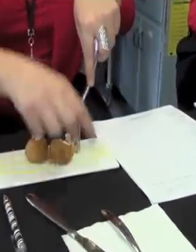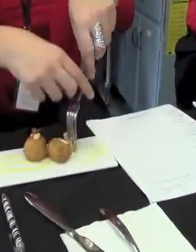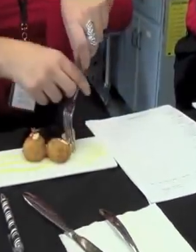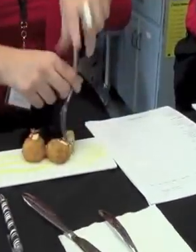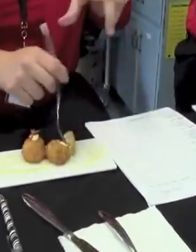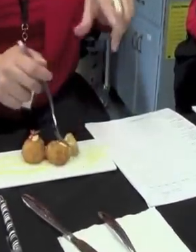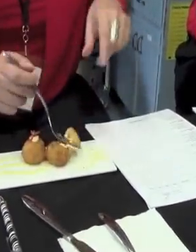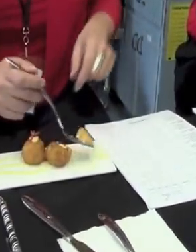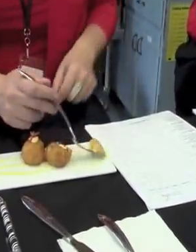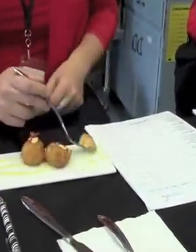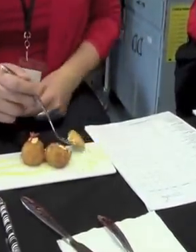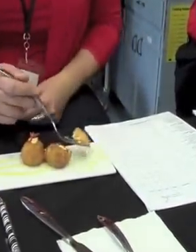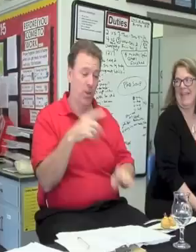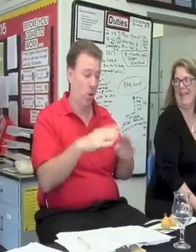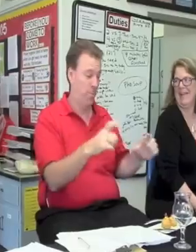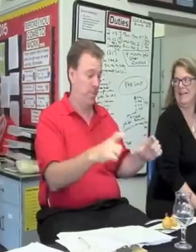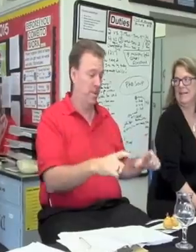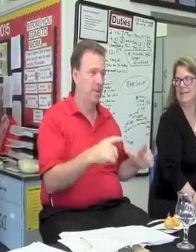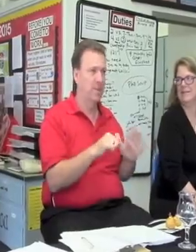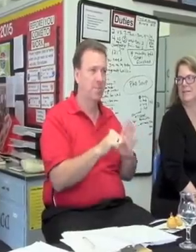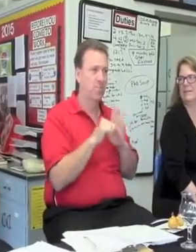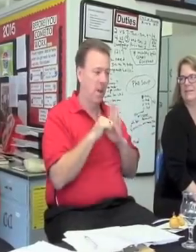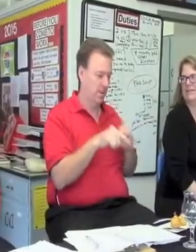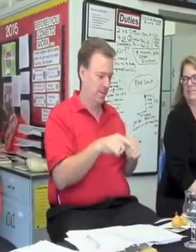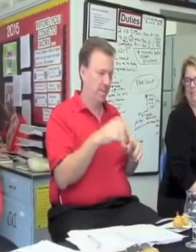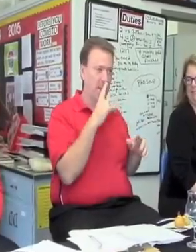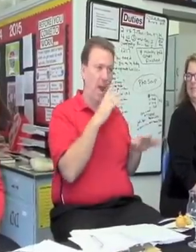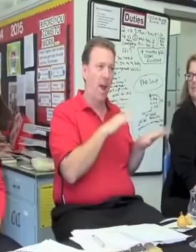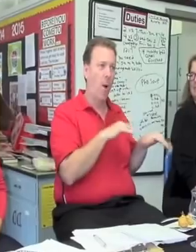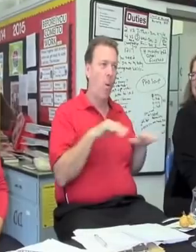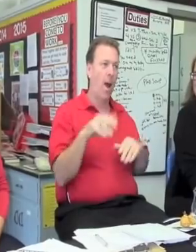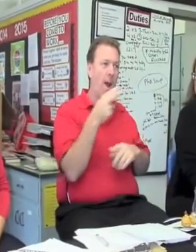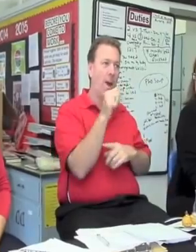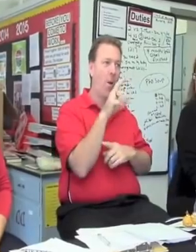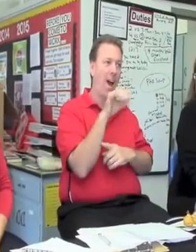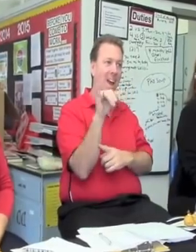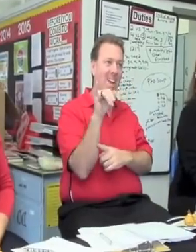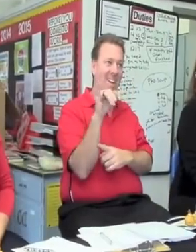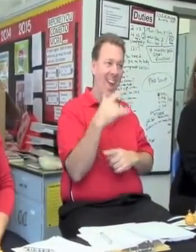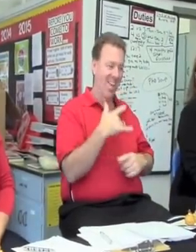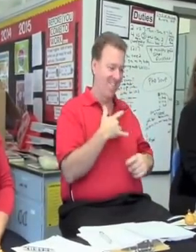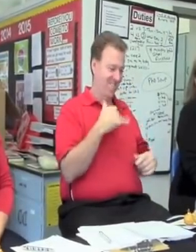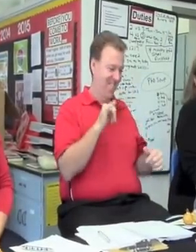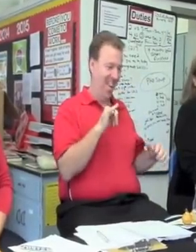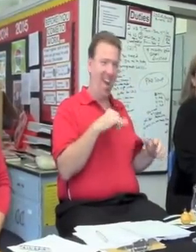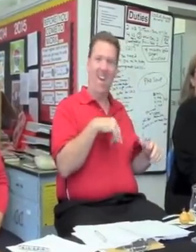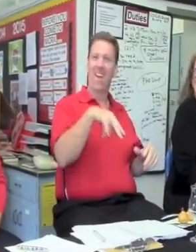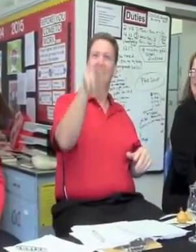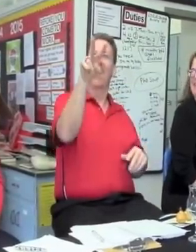Judge Sean: Seeing the plate, I am impressed with this look. It looks Hawaiian! I feel like I'm ...